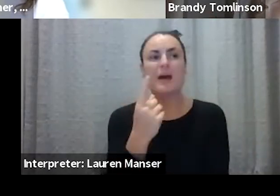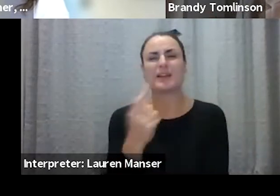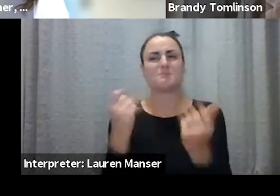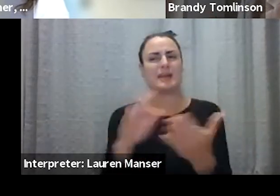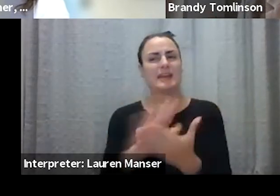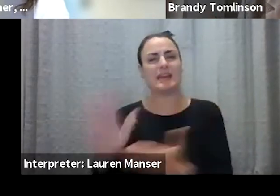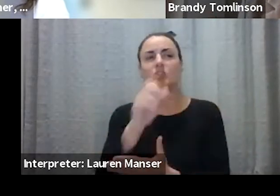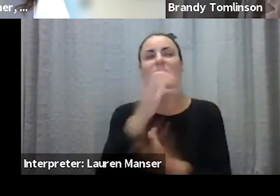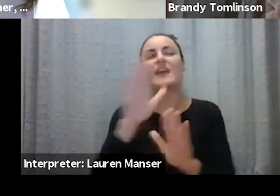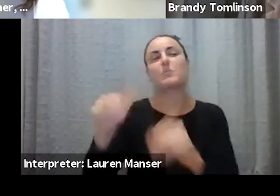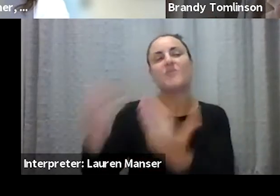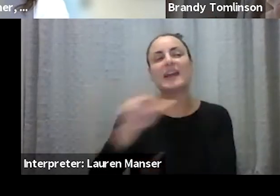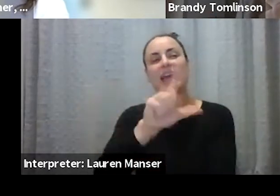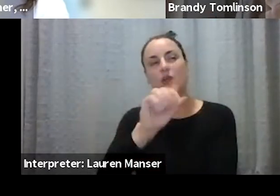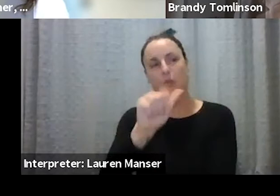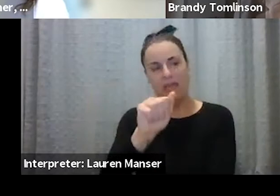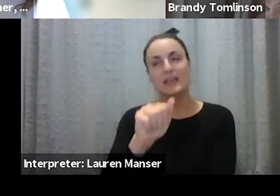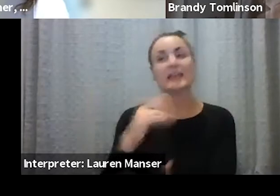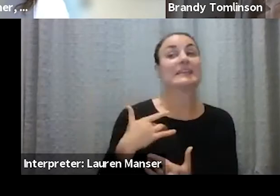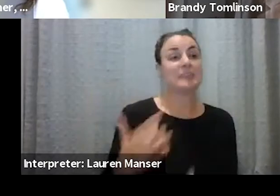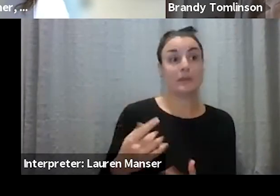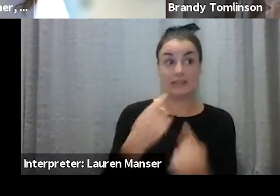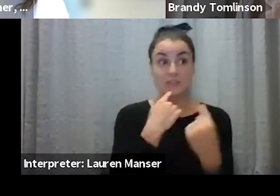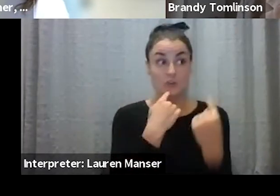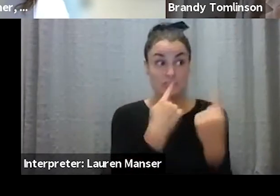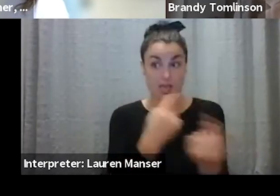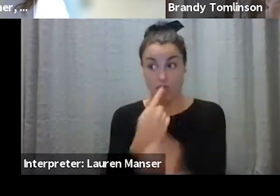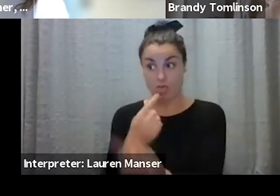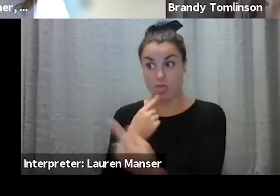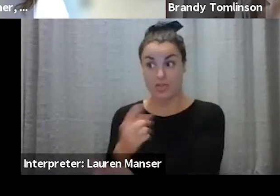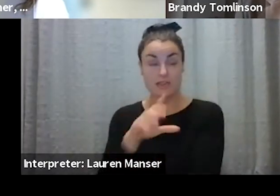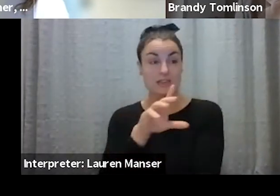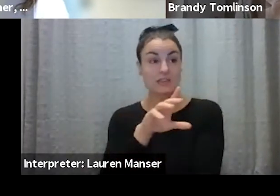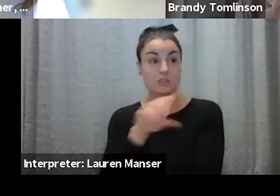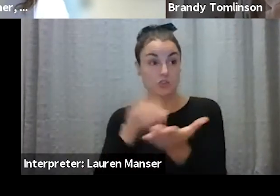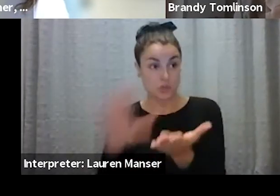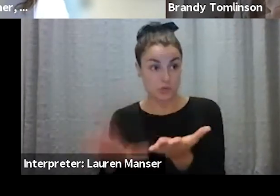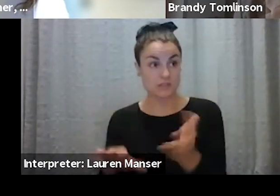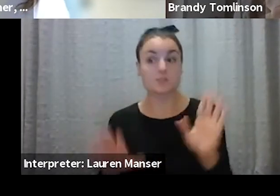they are telling students with, particularly students that are having mental health crisis, they're just saying you should withdraw.